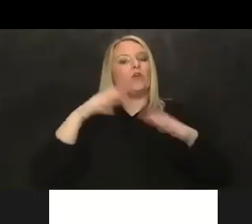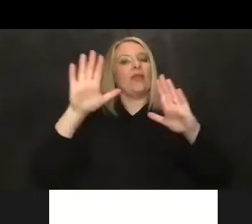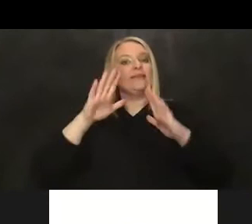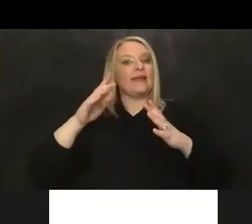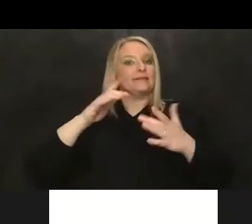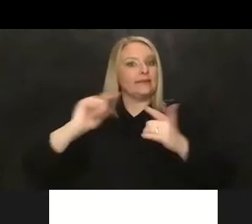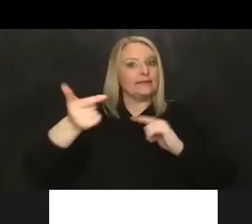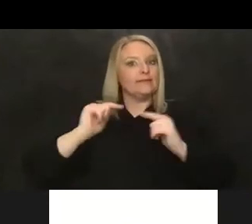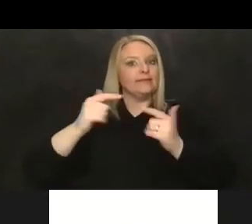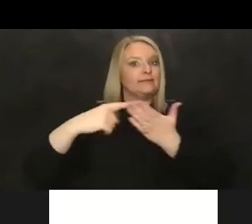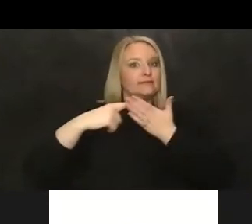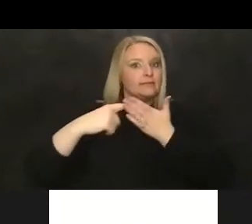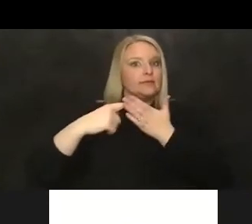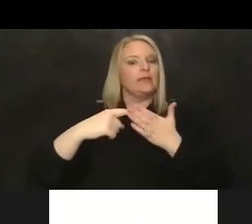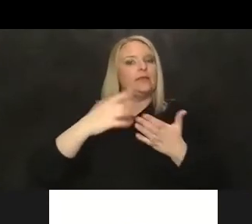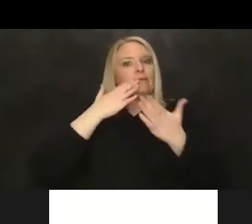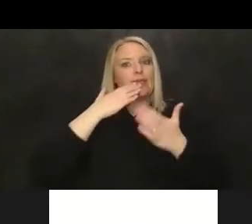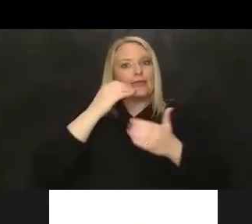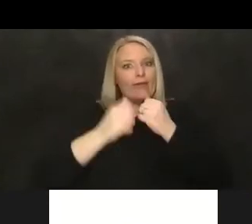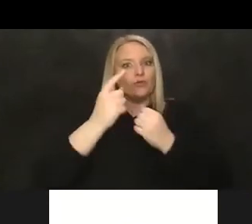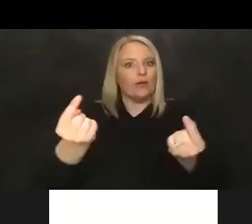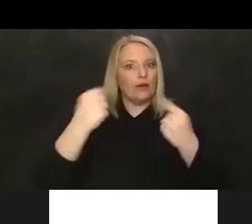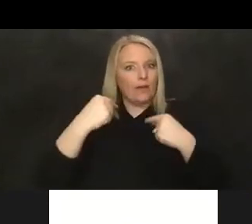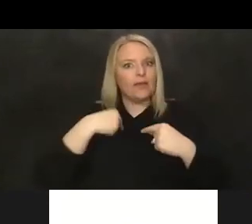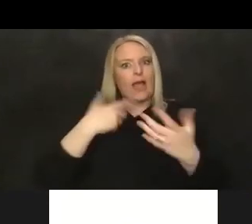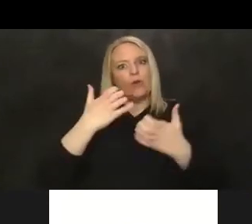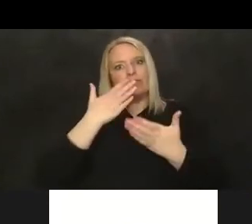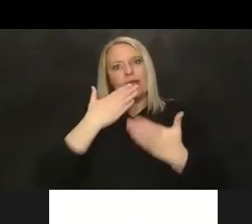thank everyone for coming again, and I want to thank both of our artists for joining us and